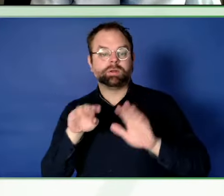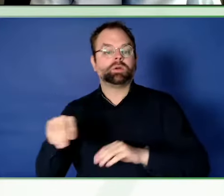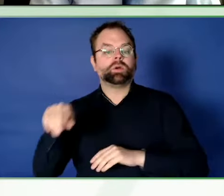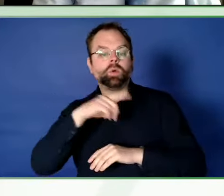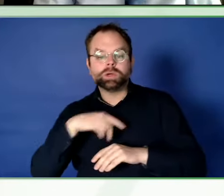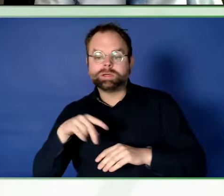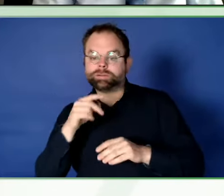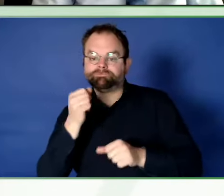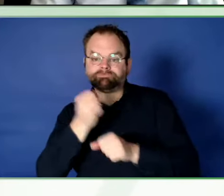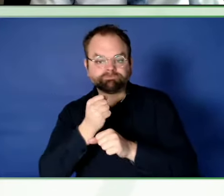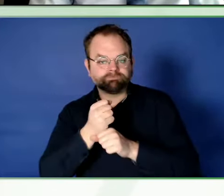and public spaces.